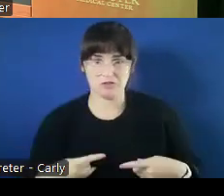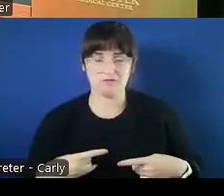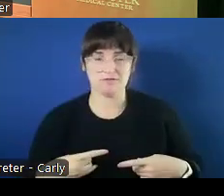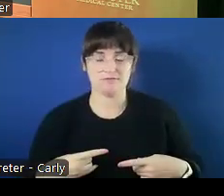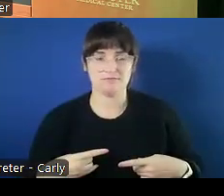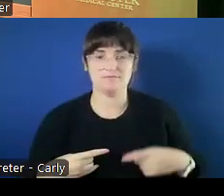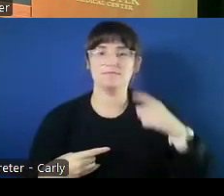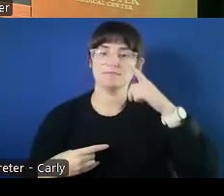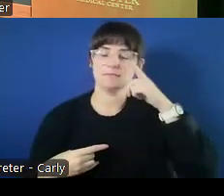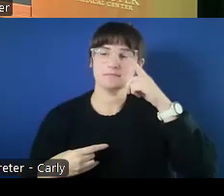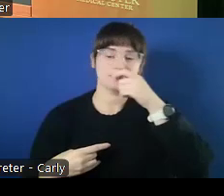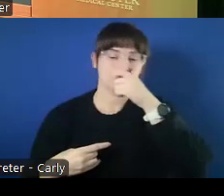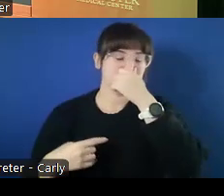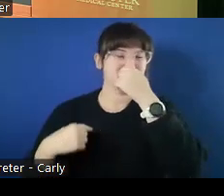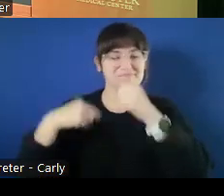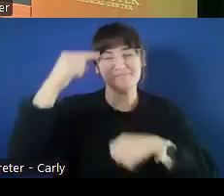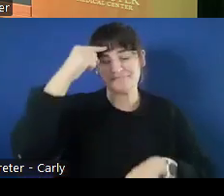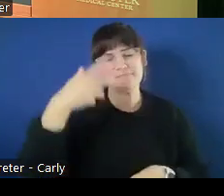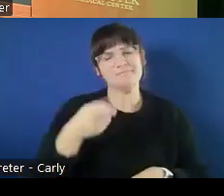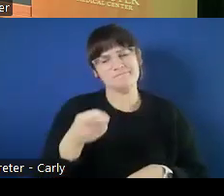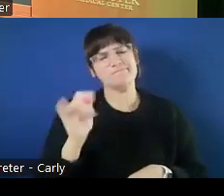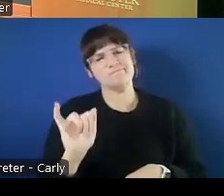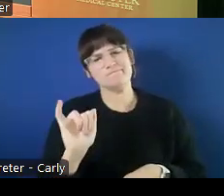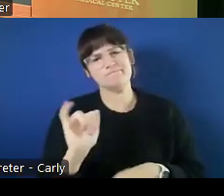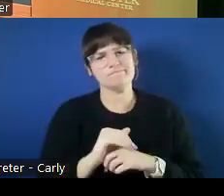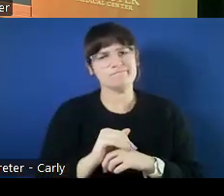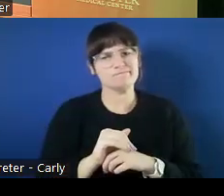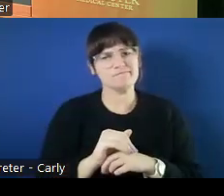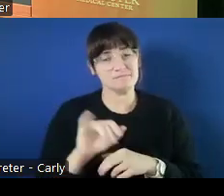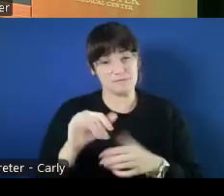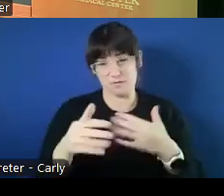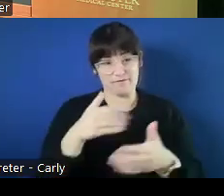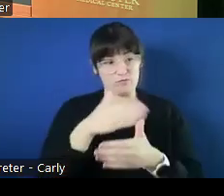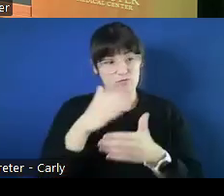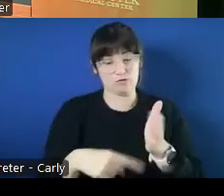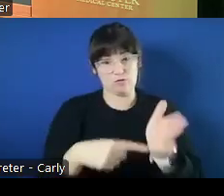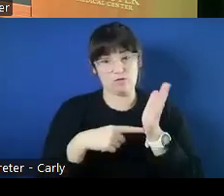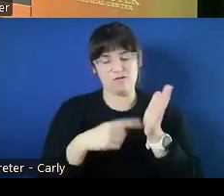know in my mind would make me think that you know whatever results we got would probably be better